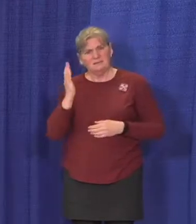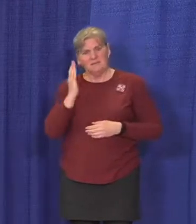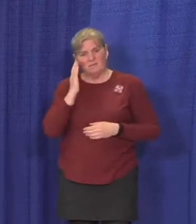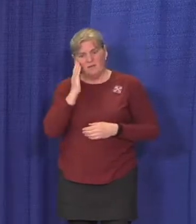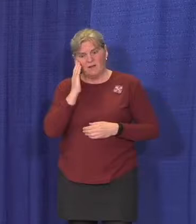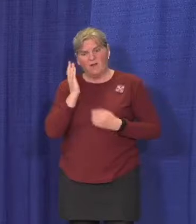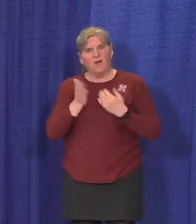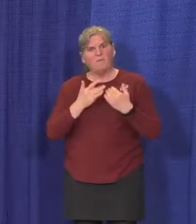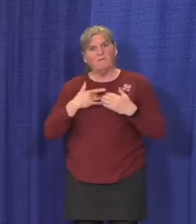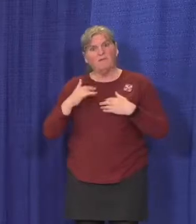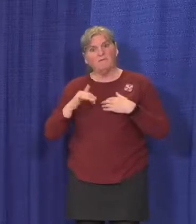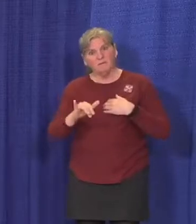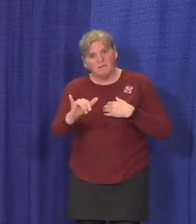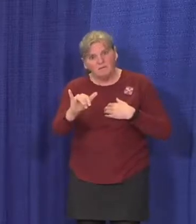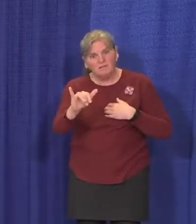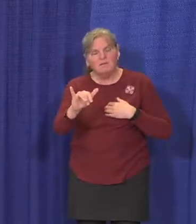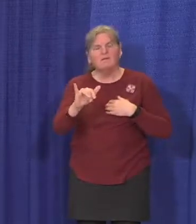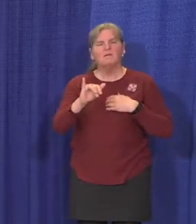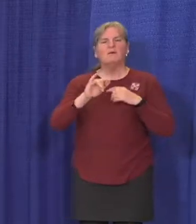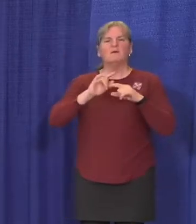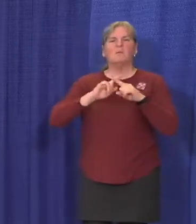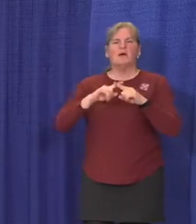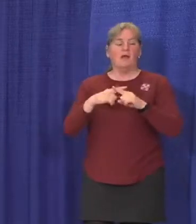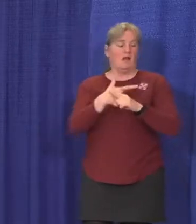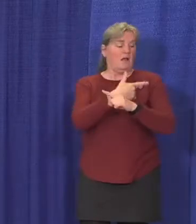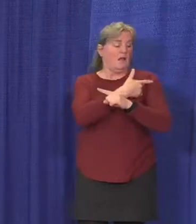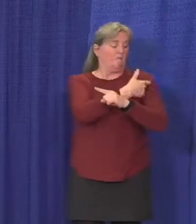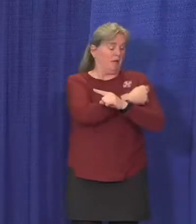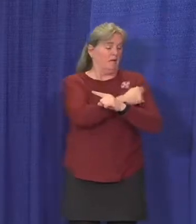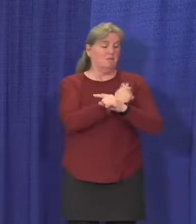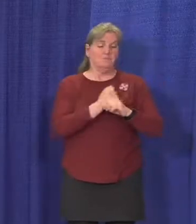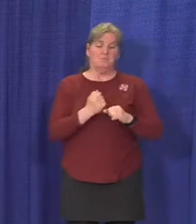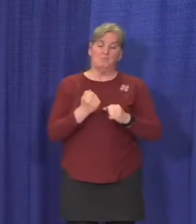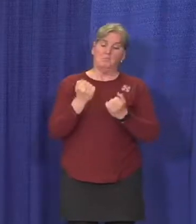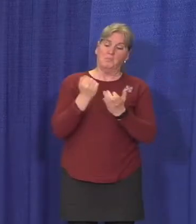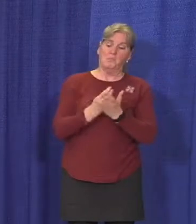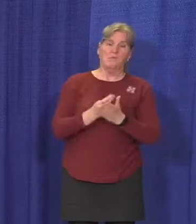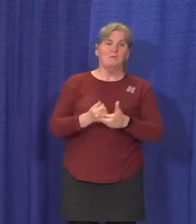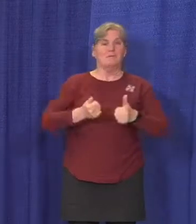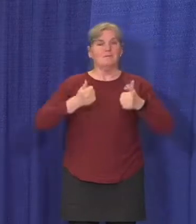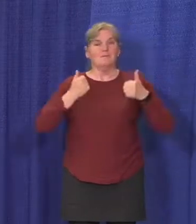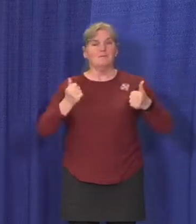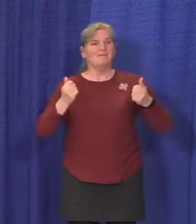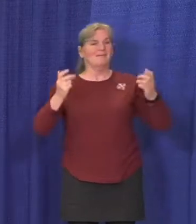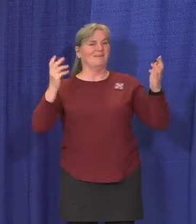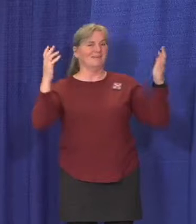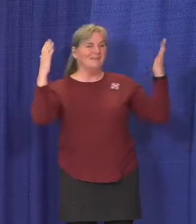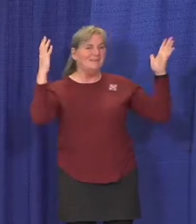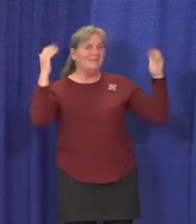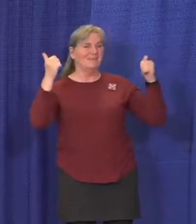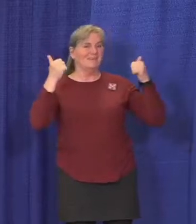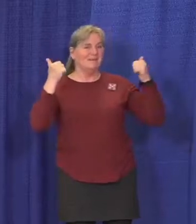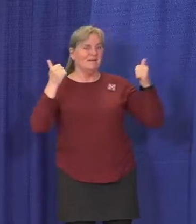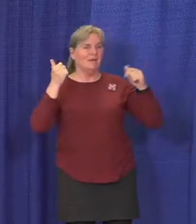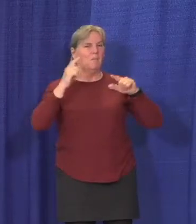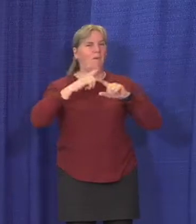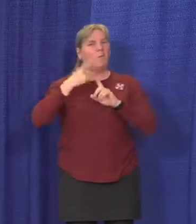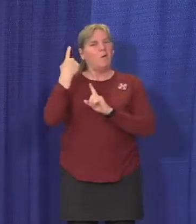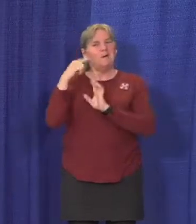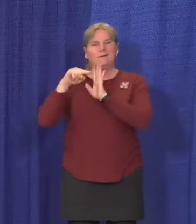seems like forever. When vaccines were approved we all celebrated.